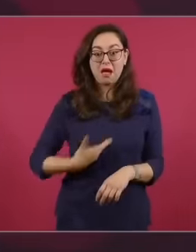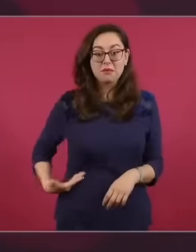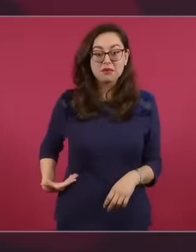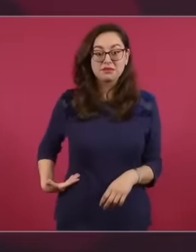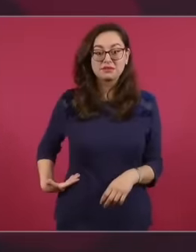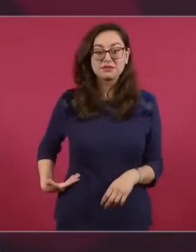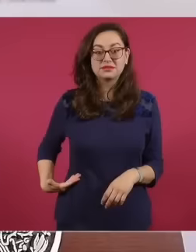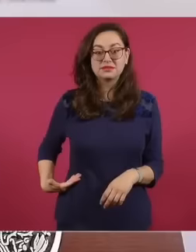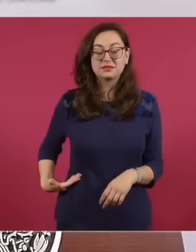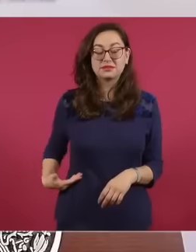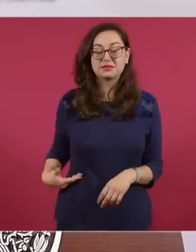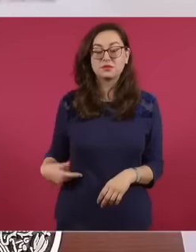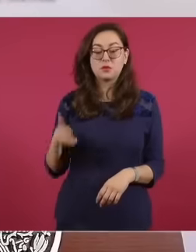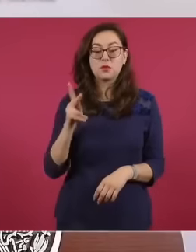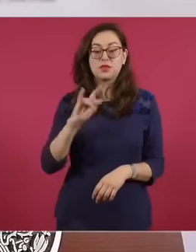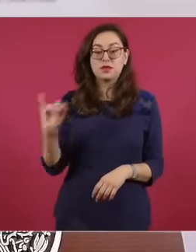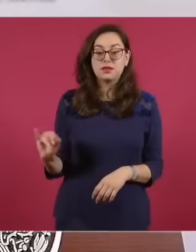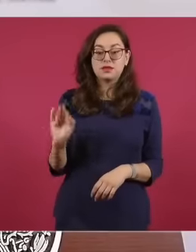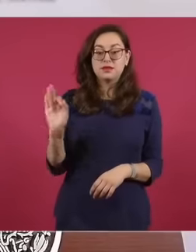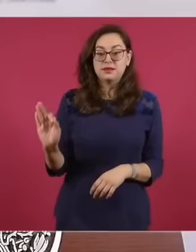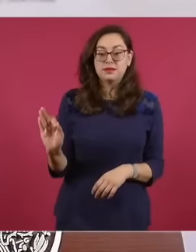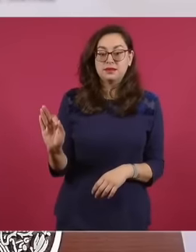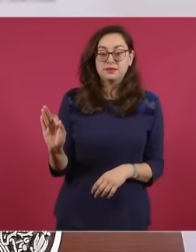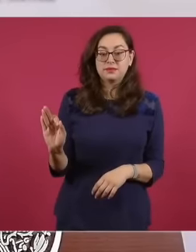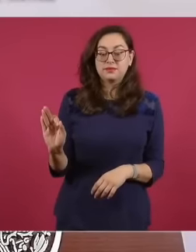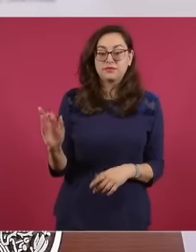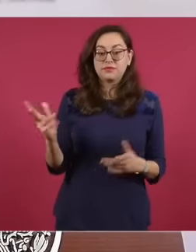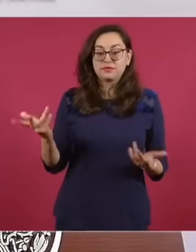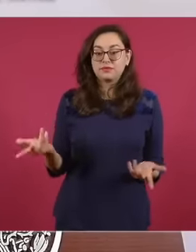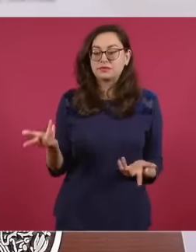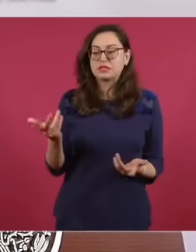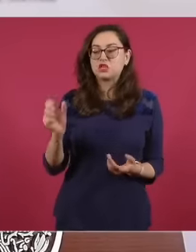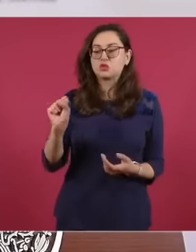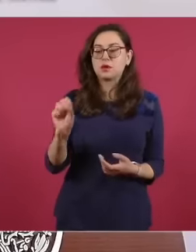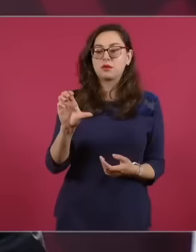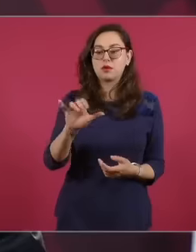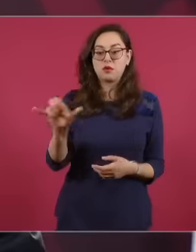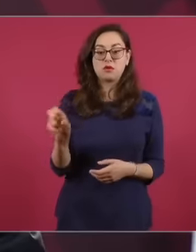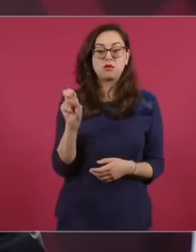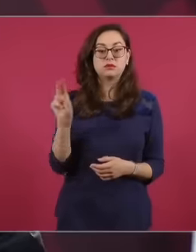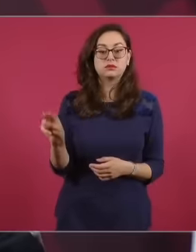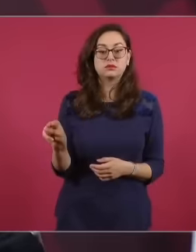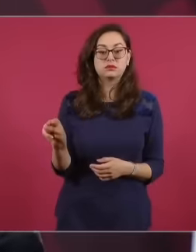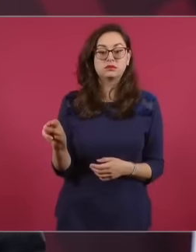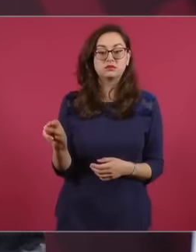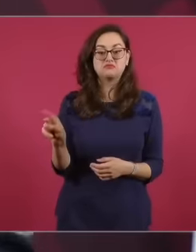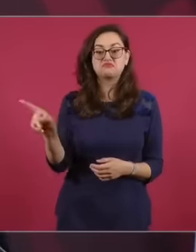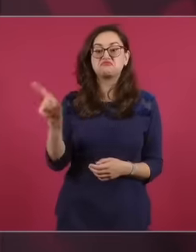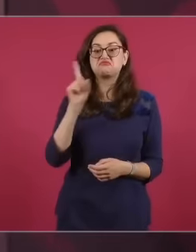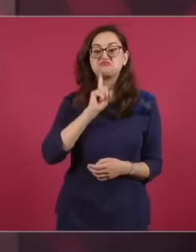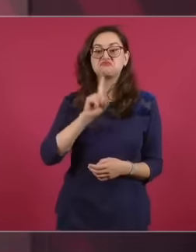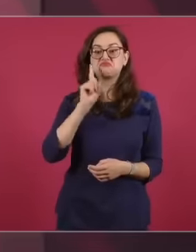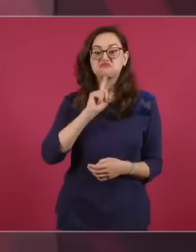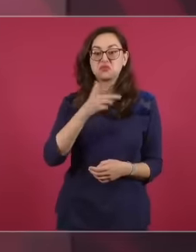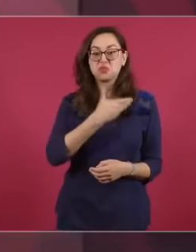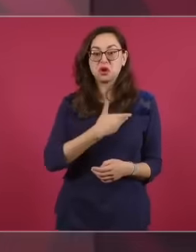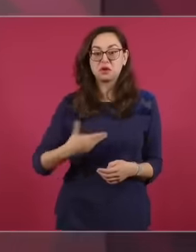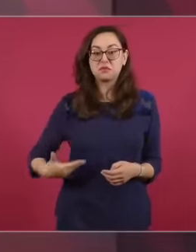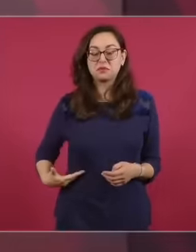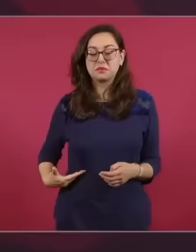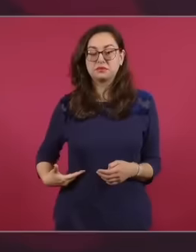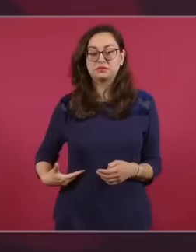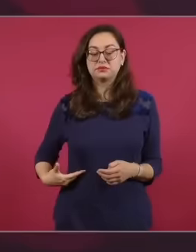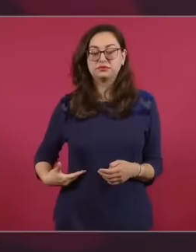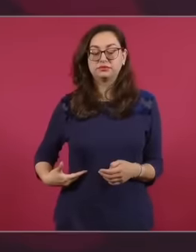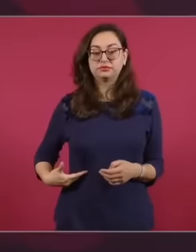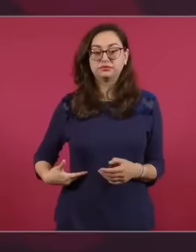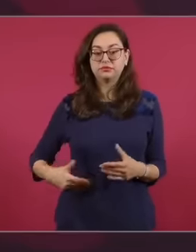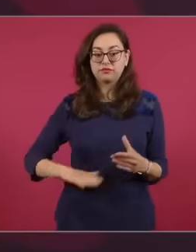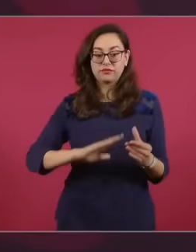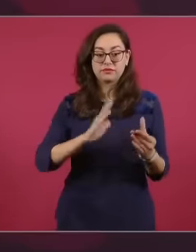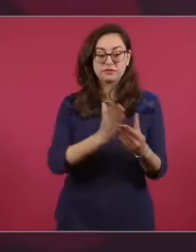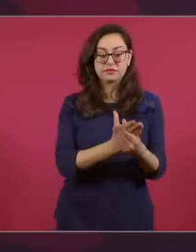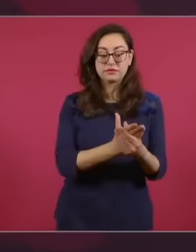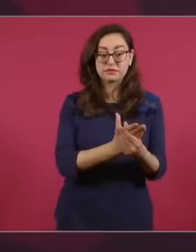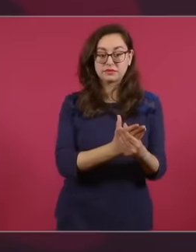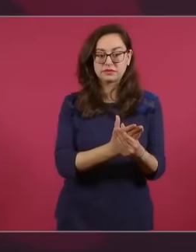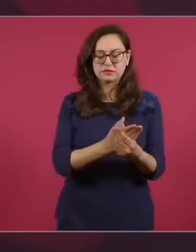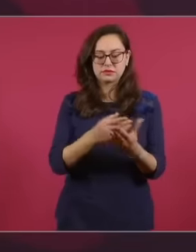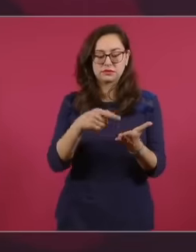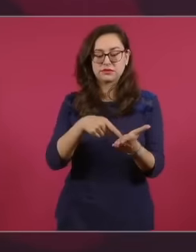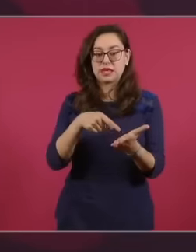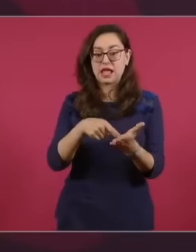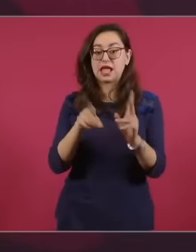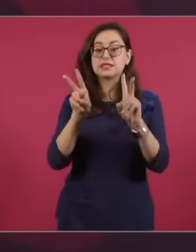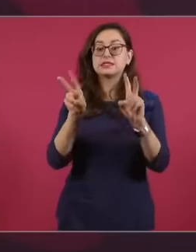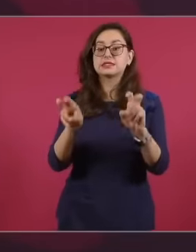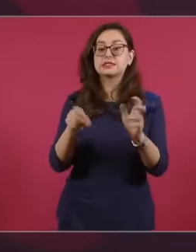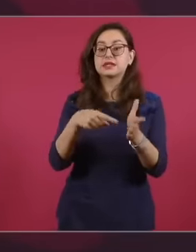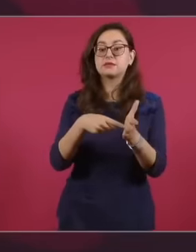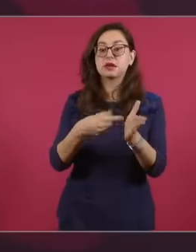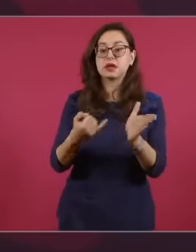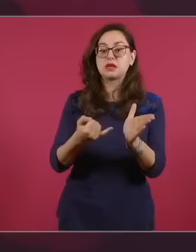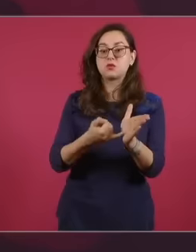of the judicial power of the supreme court there has a file of a company that owes the